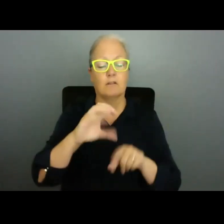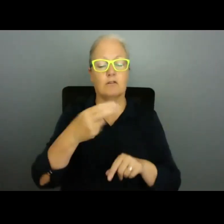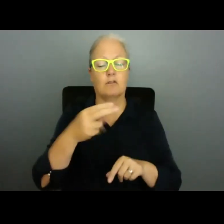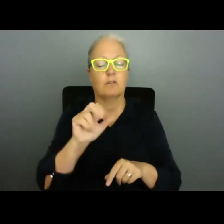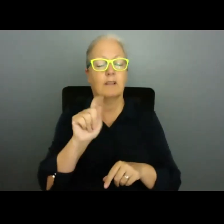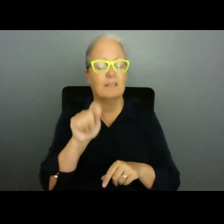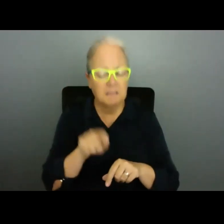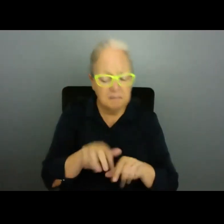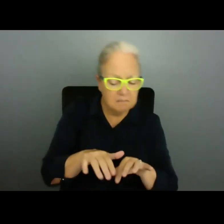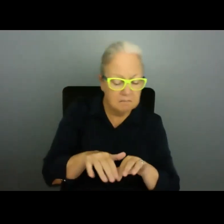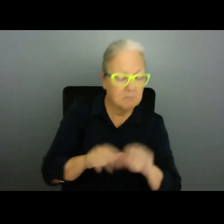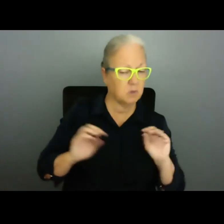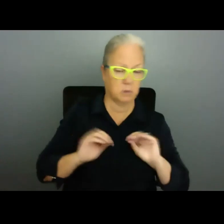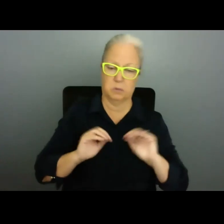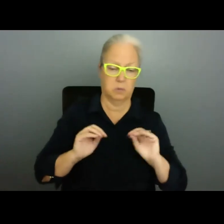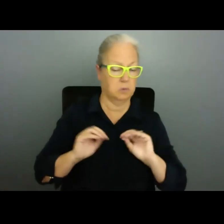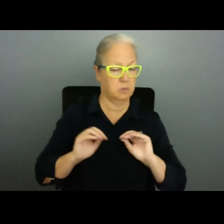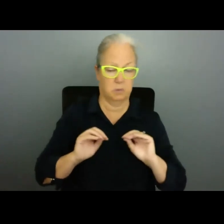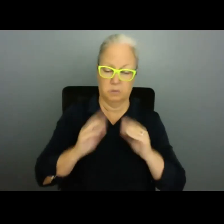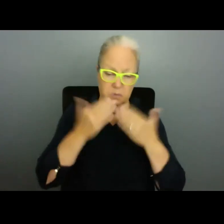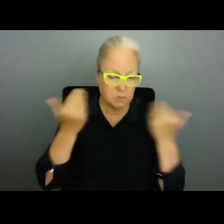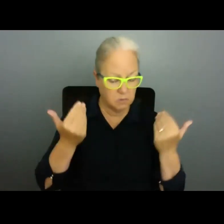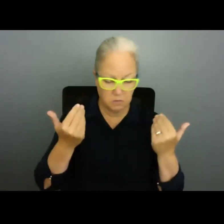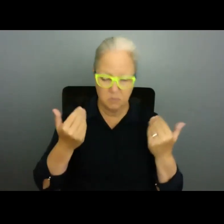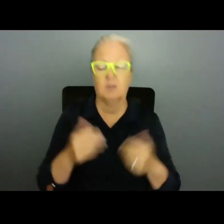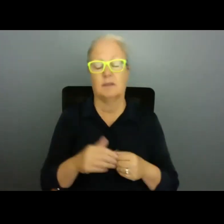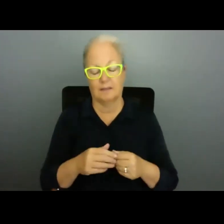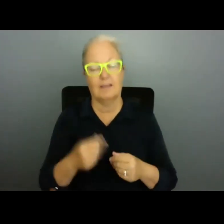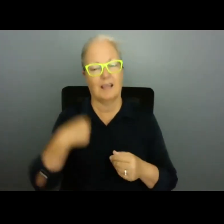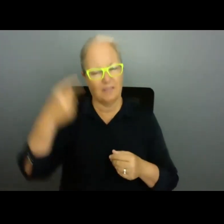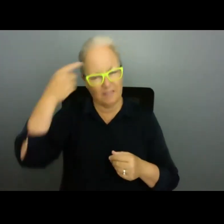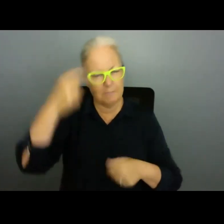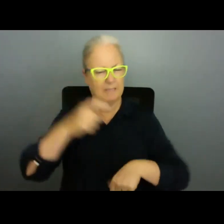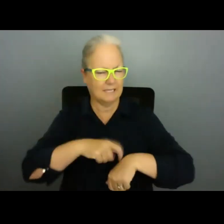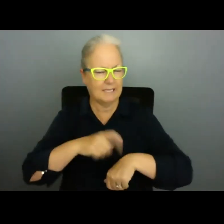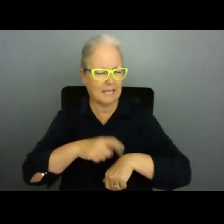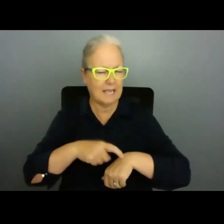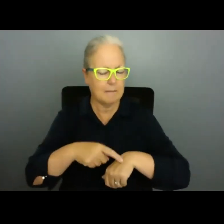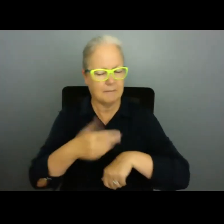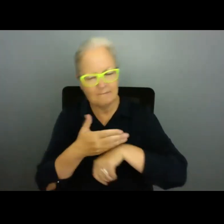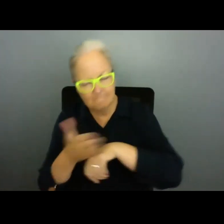any questions i i can imagine that because we are running over time the i think at best i will say